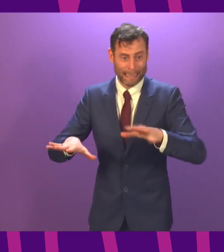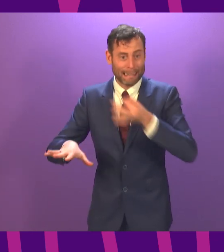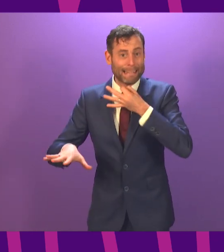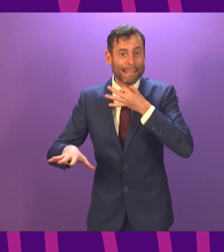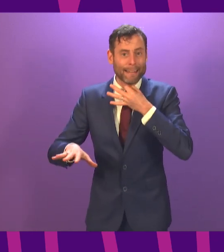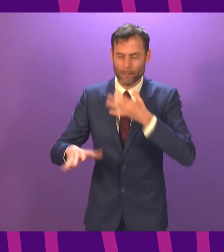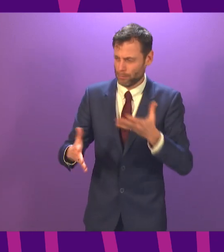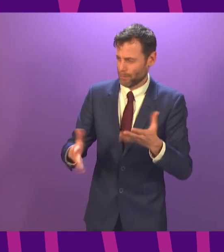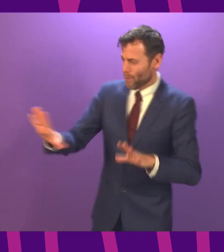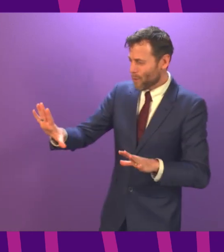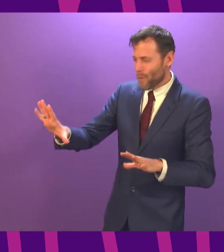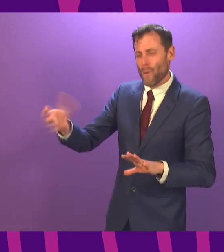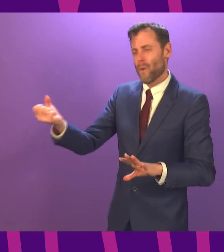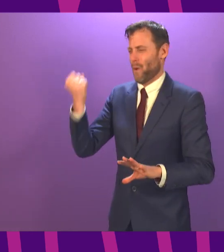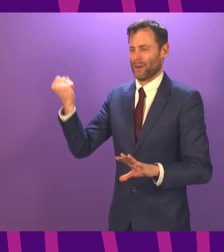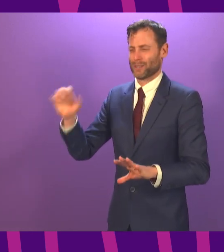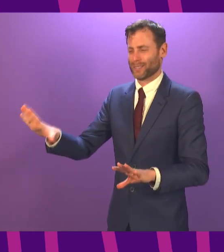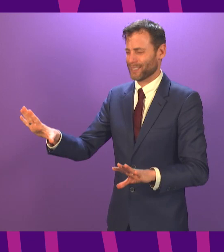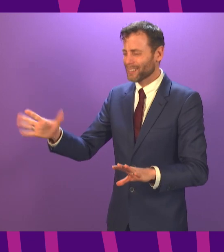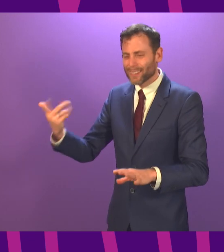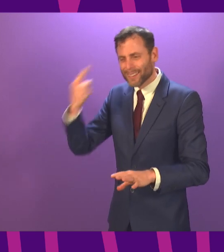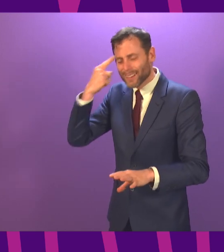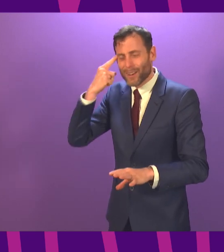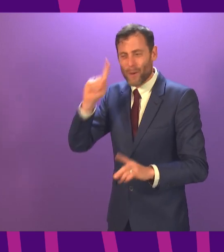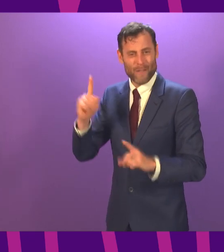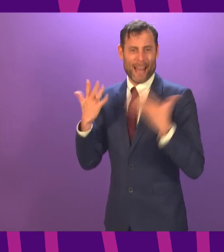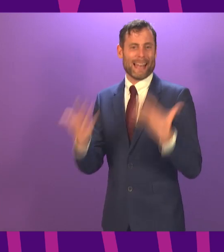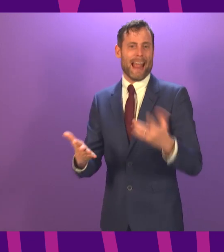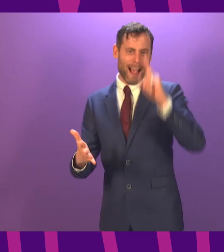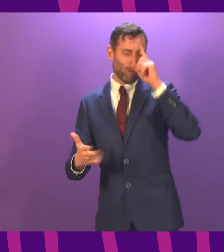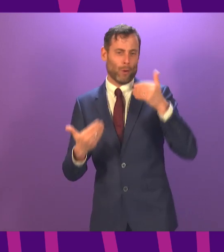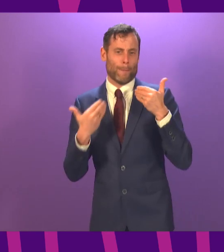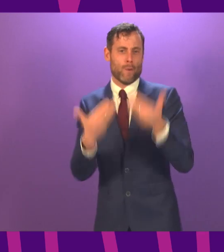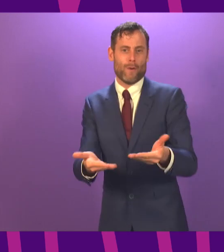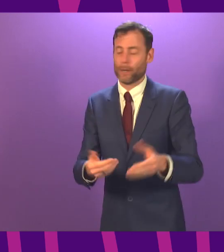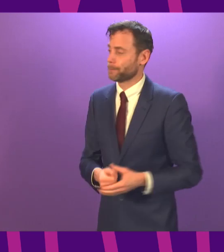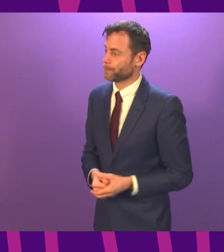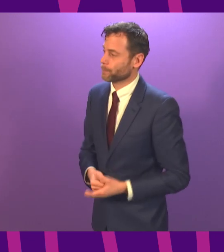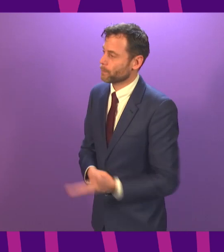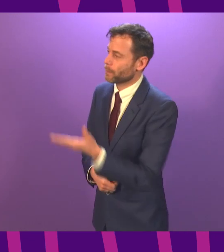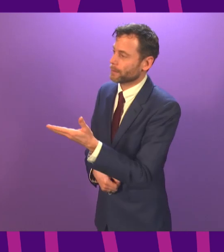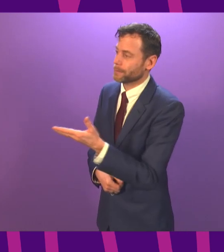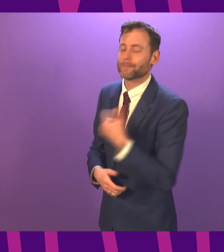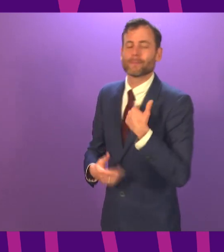to do. Surely, the First Minister can see that? The First Minister: I have worked out what Willie Rennie is up